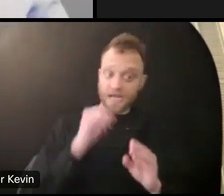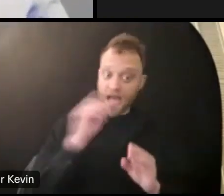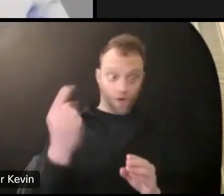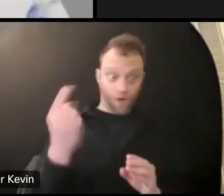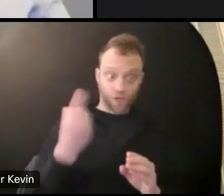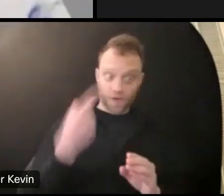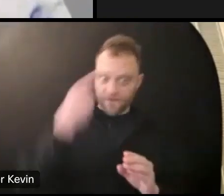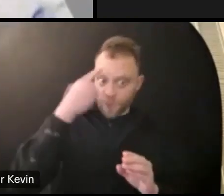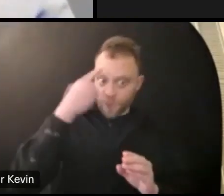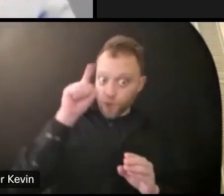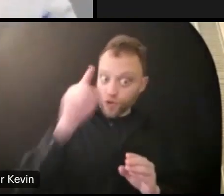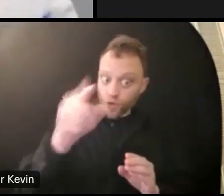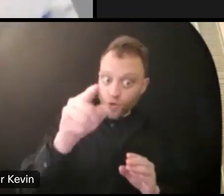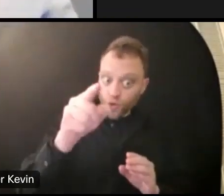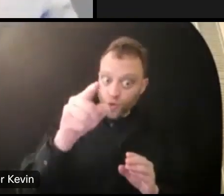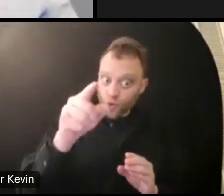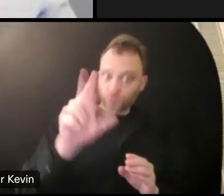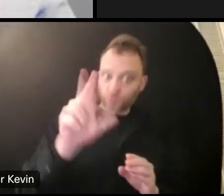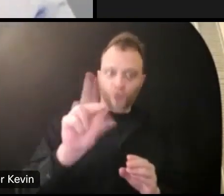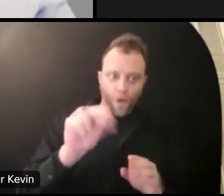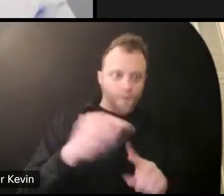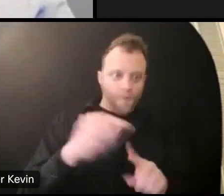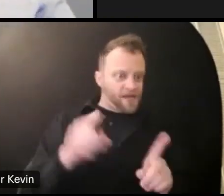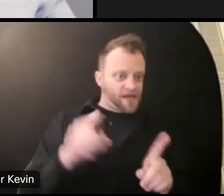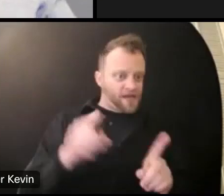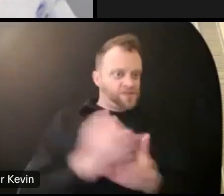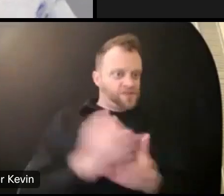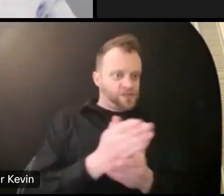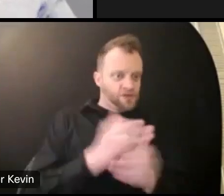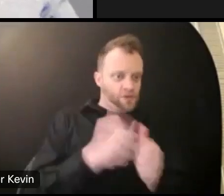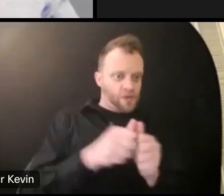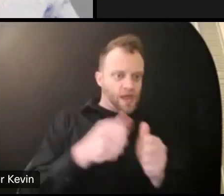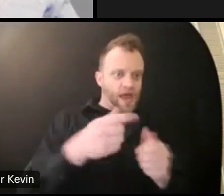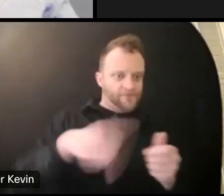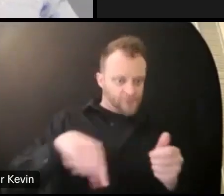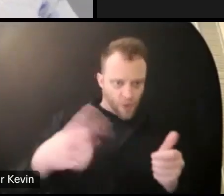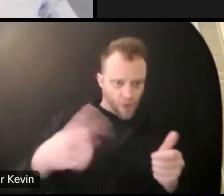fine. The conflict of interest rules the conflict of interest law runs by money